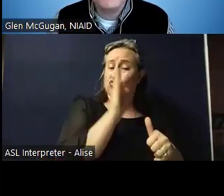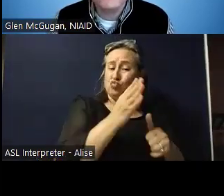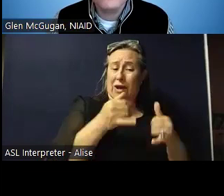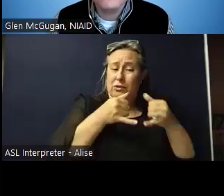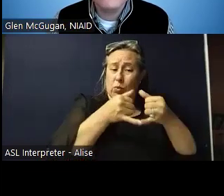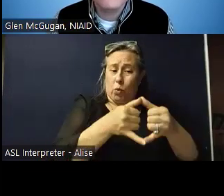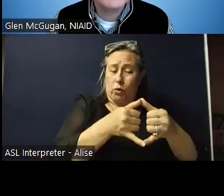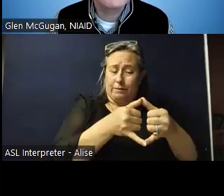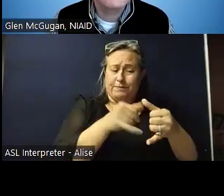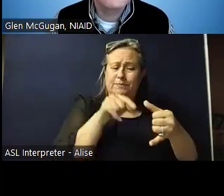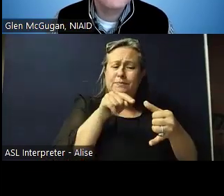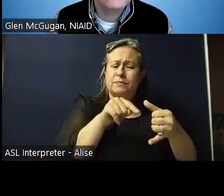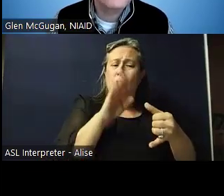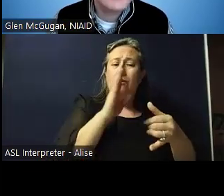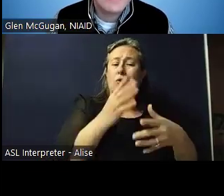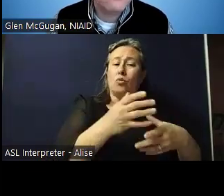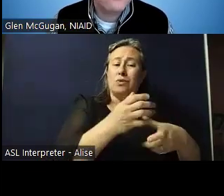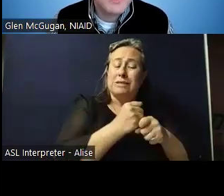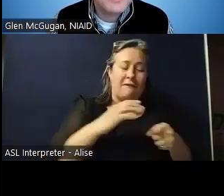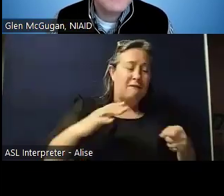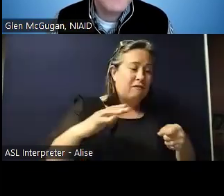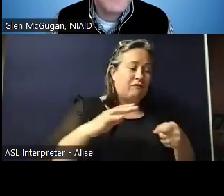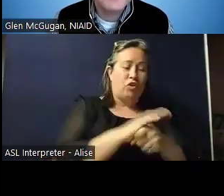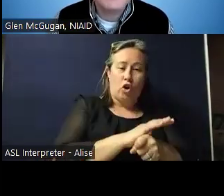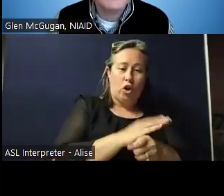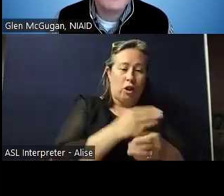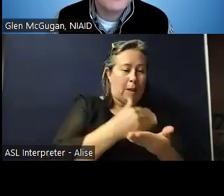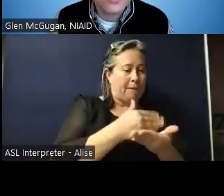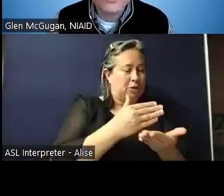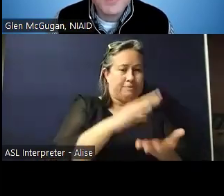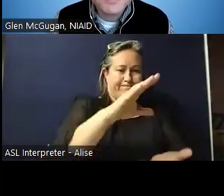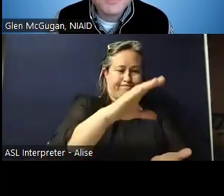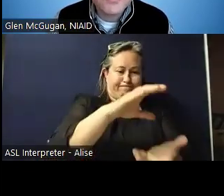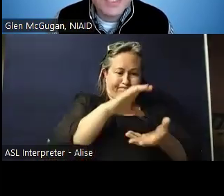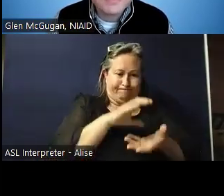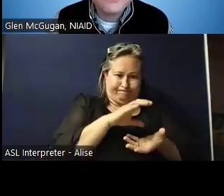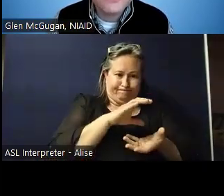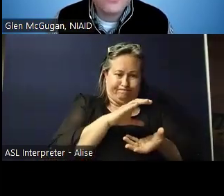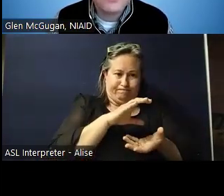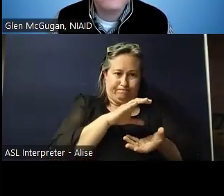you will receive the full allowable budget. That means the total budget you're asking for